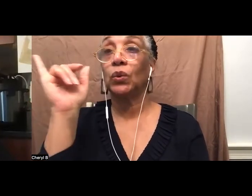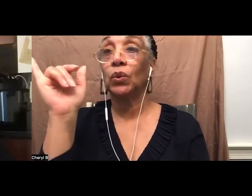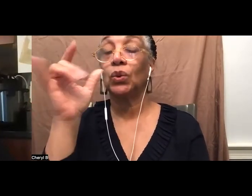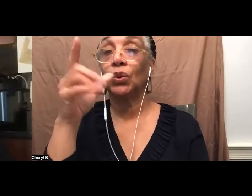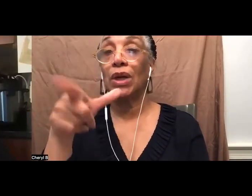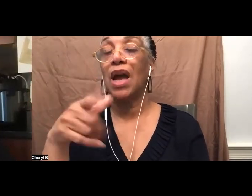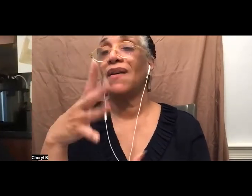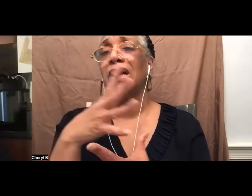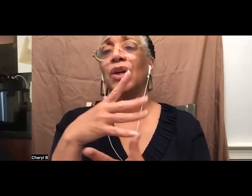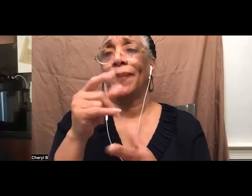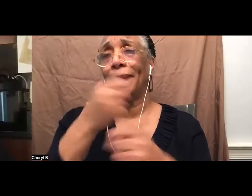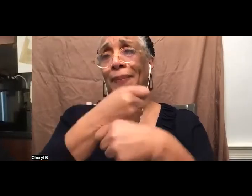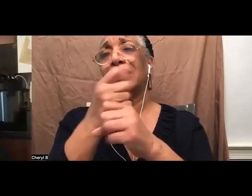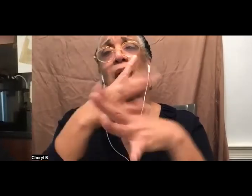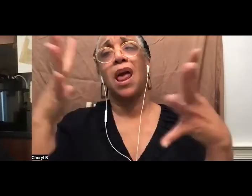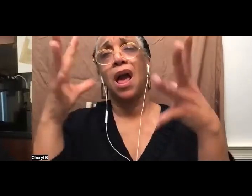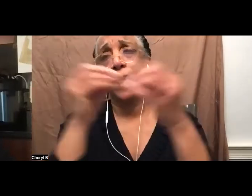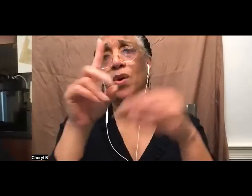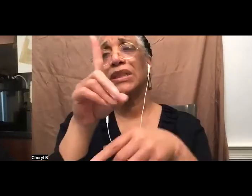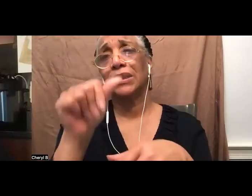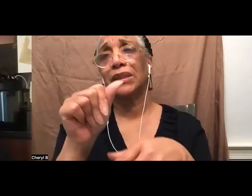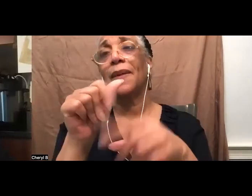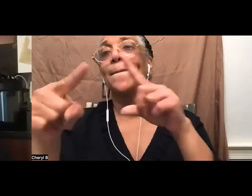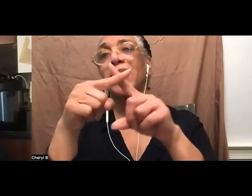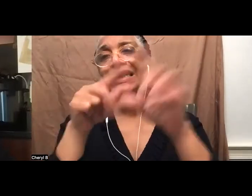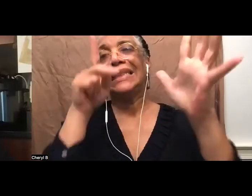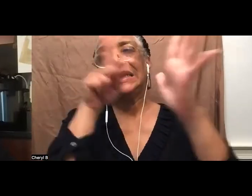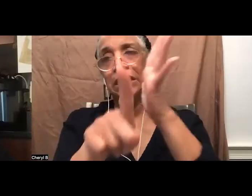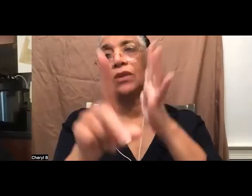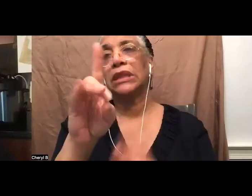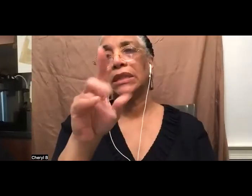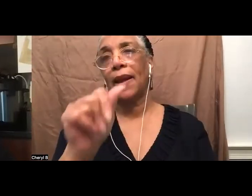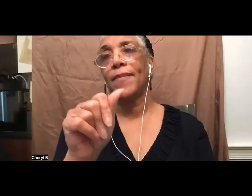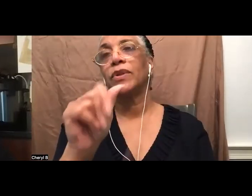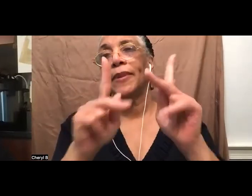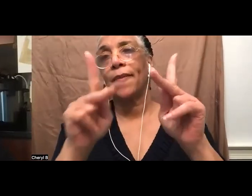disabilities as well as killing disabled people. In Jasbir Puar's book --P-U-A-R--